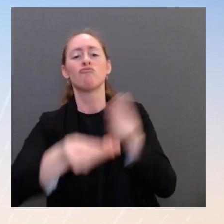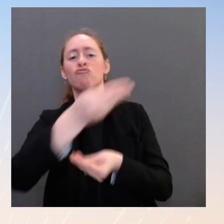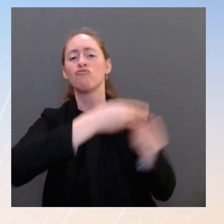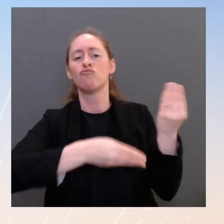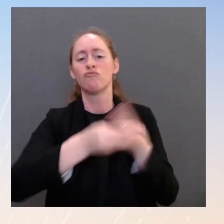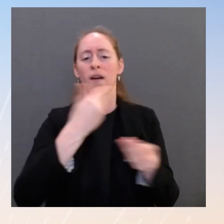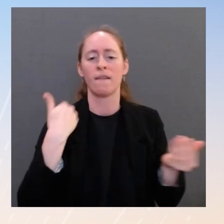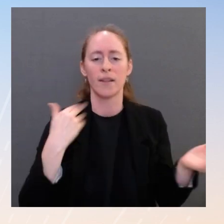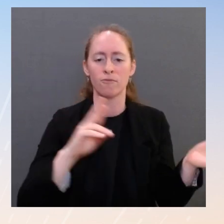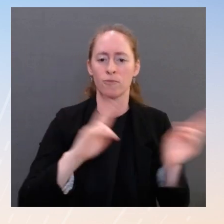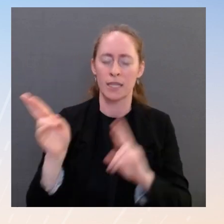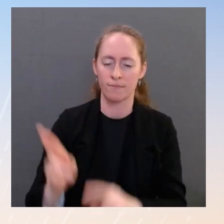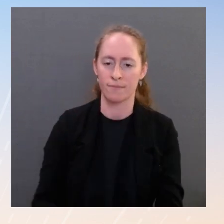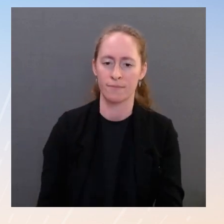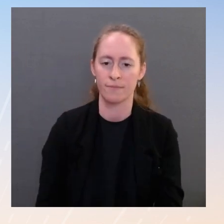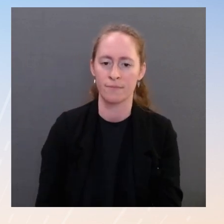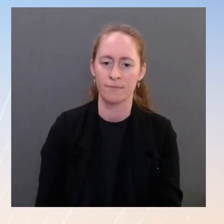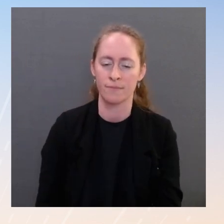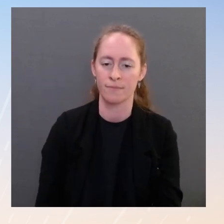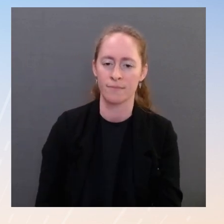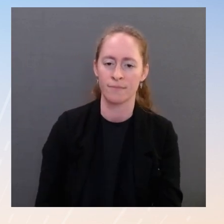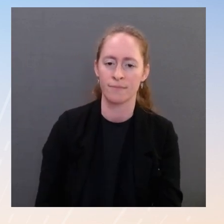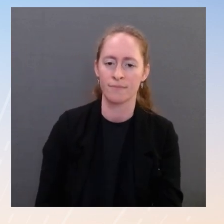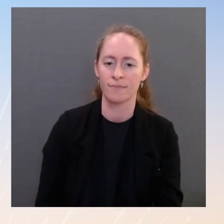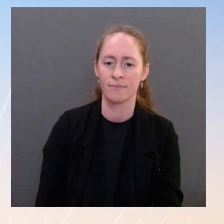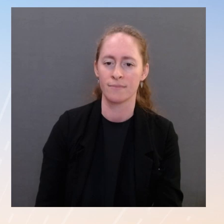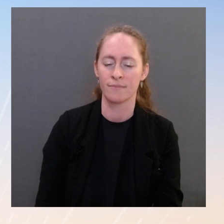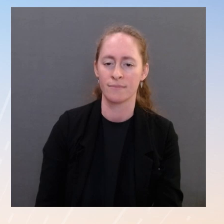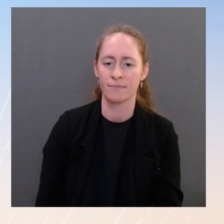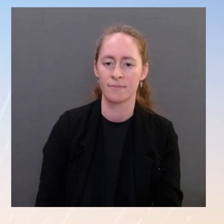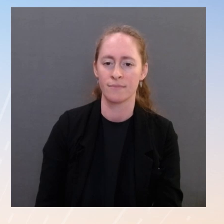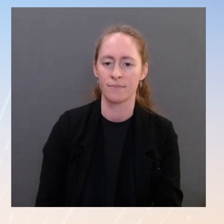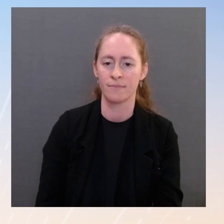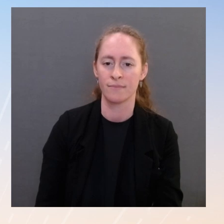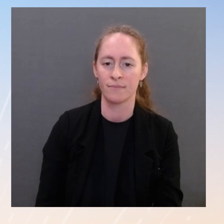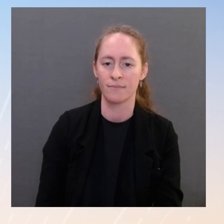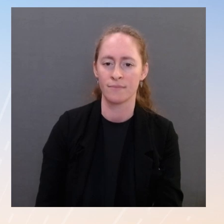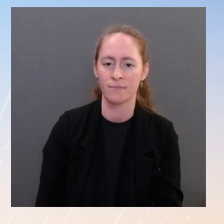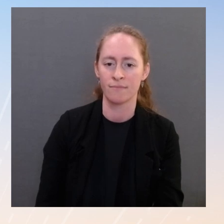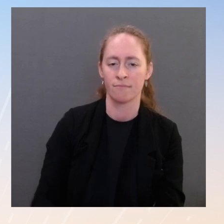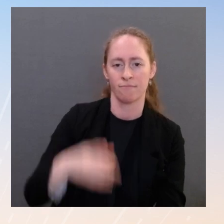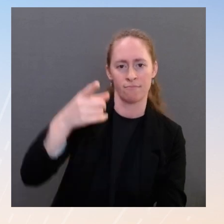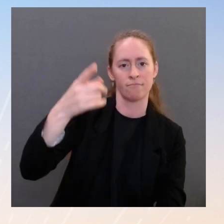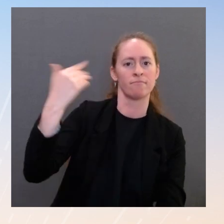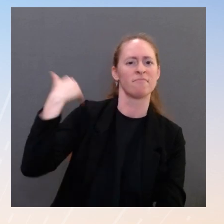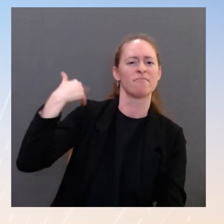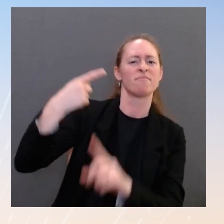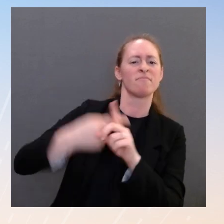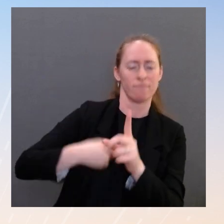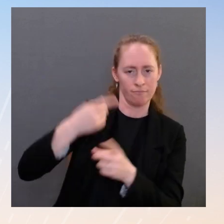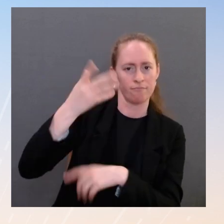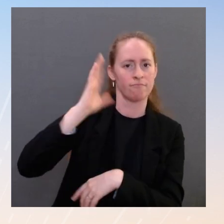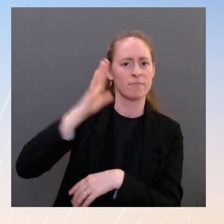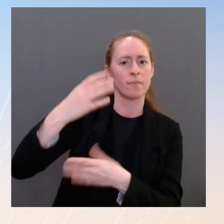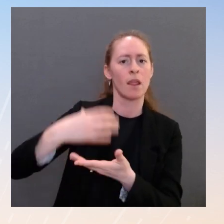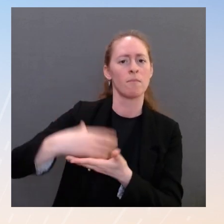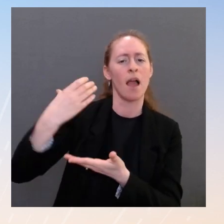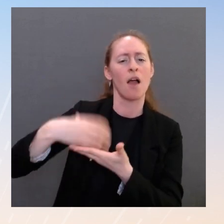was going to release 1 million barrels a day for six months. Oil prices -- crude oil prices are still over a hundred dollars a barrel today. Gas prices are up.